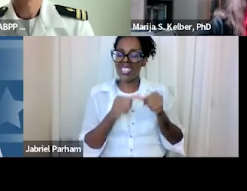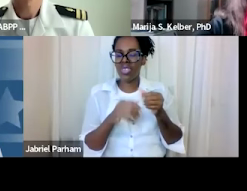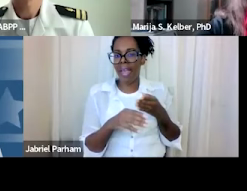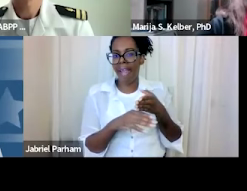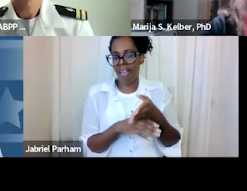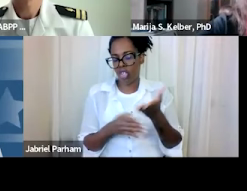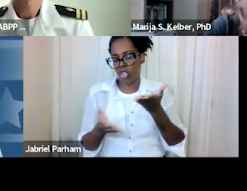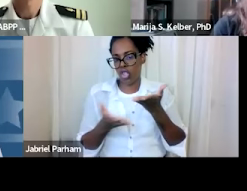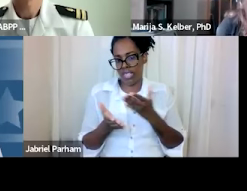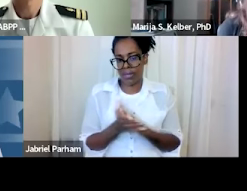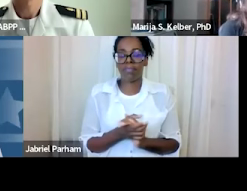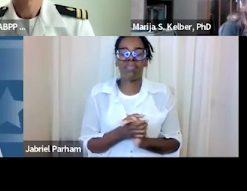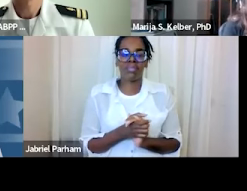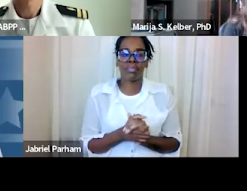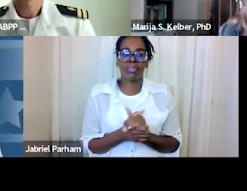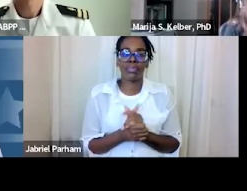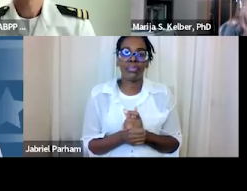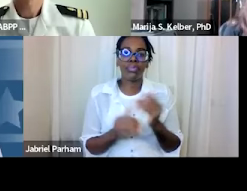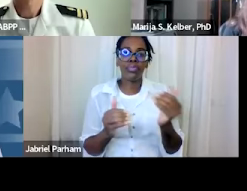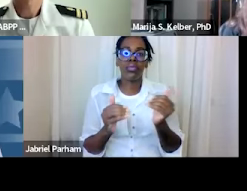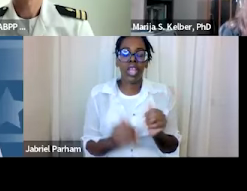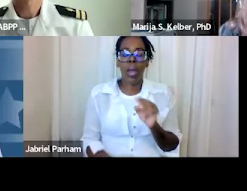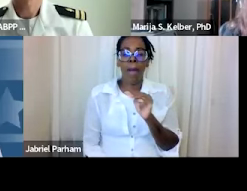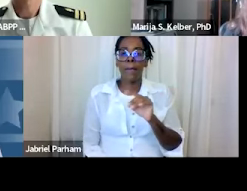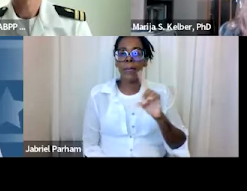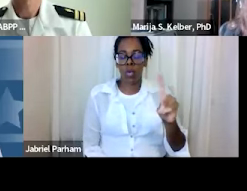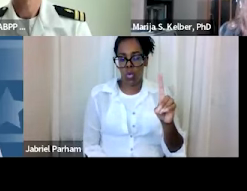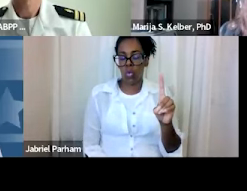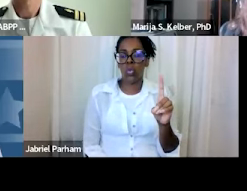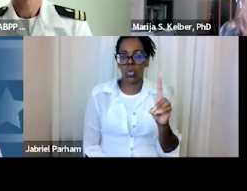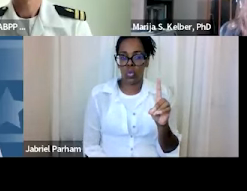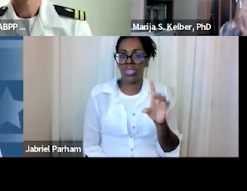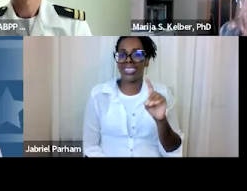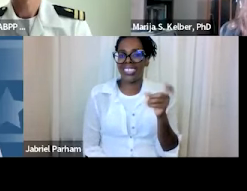Next, mood disorders and really broadly thinking about anger, anxiety and depression.